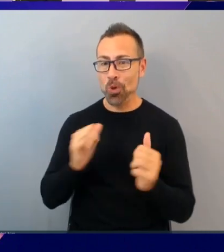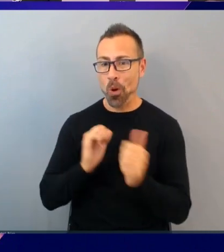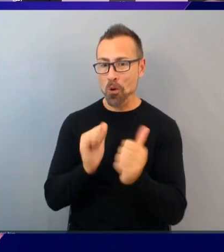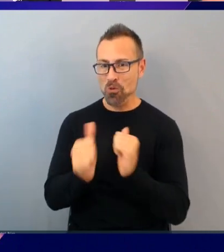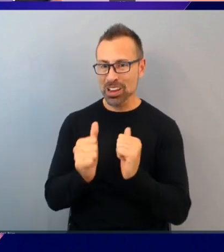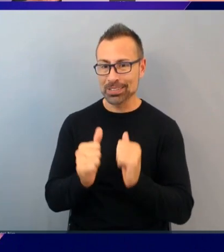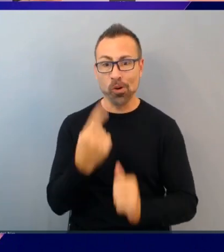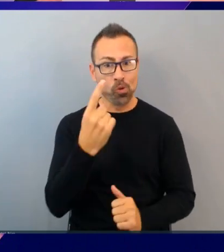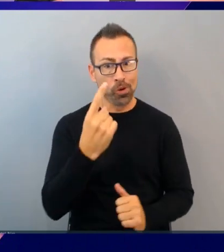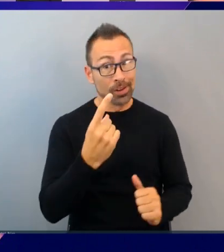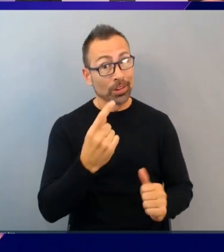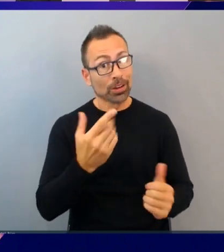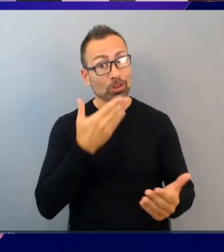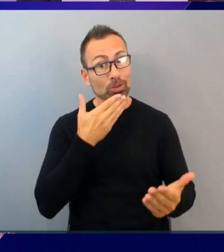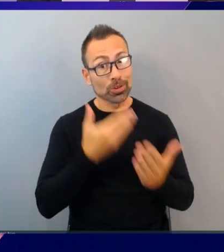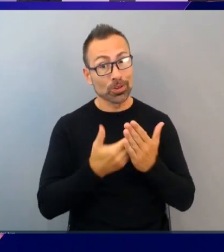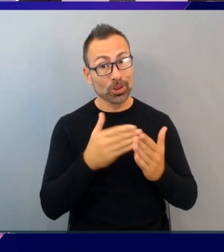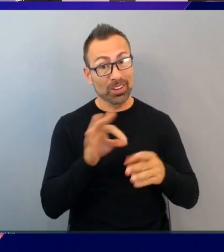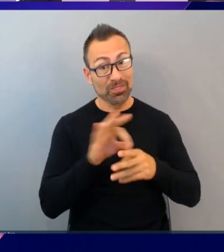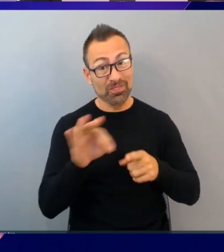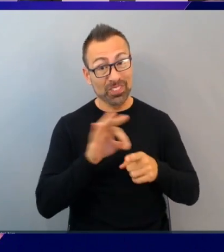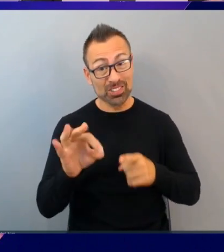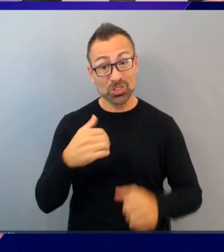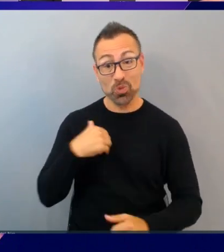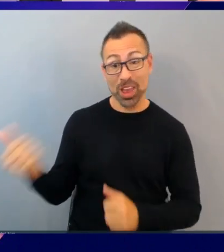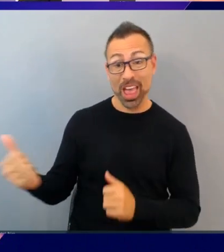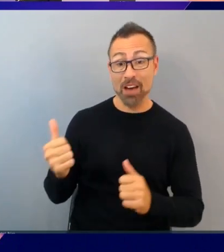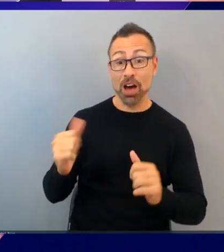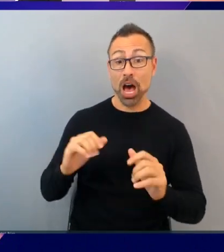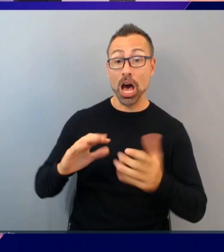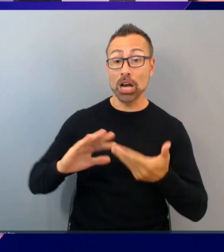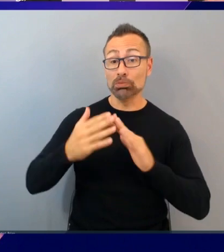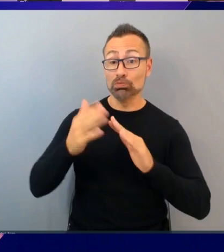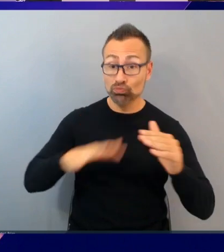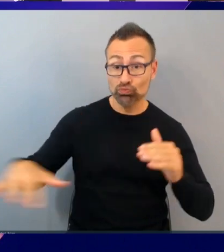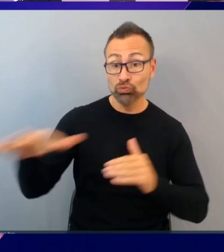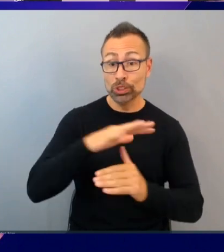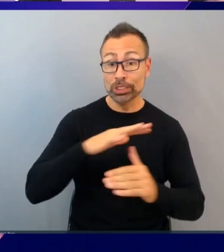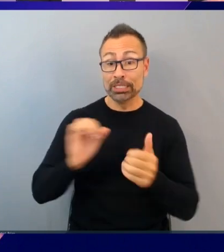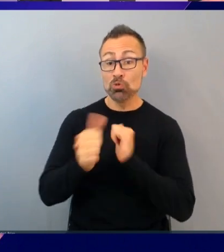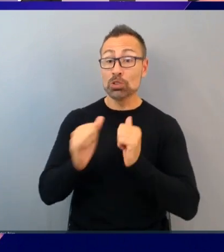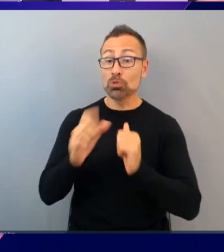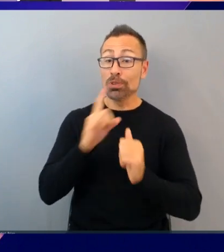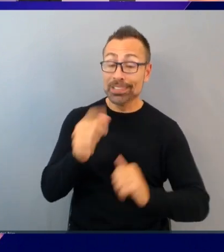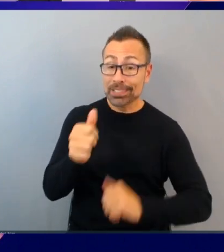[Dani] Oh, sweet. Where you can have a private virtual race for your organization. So now I'll go ahead and send that email.